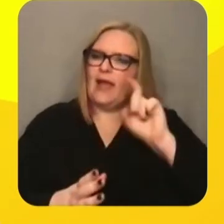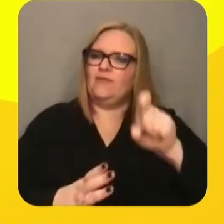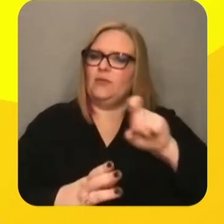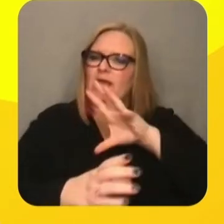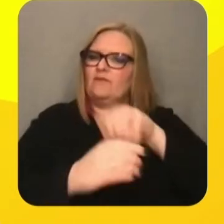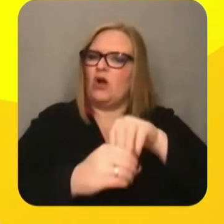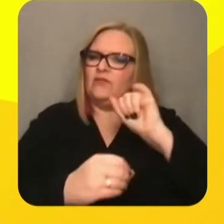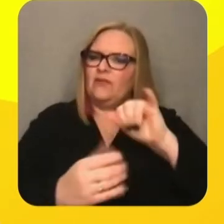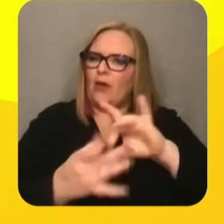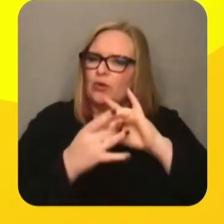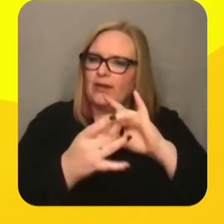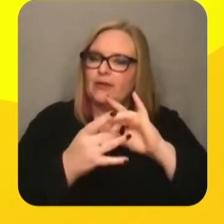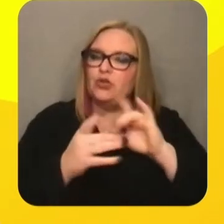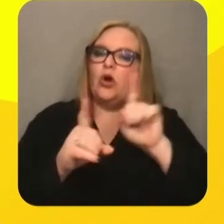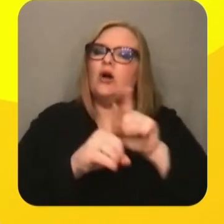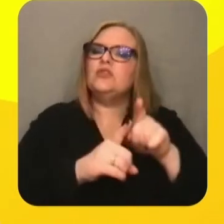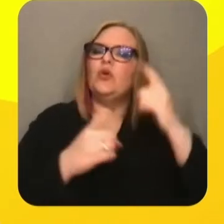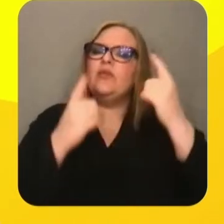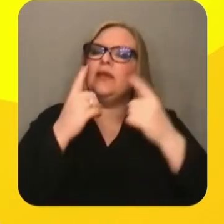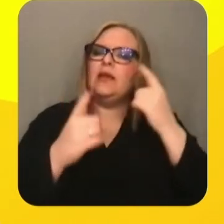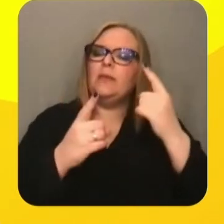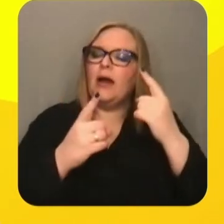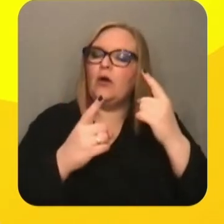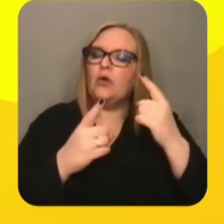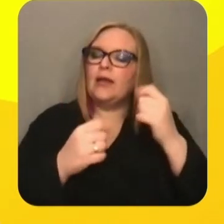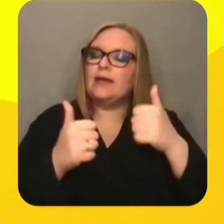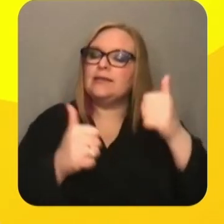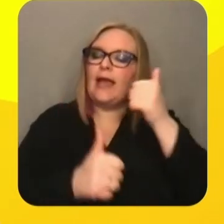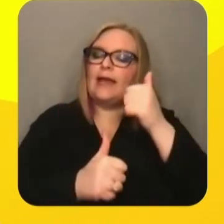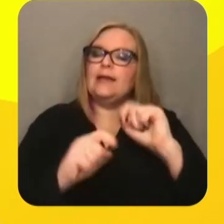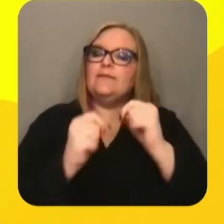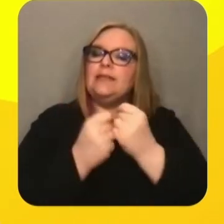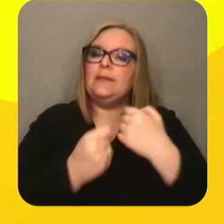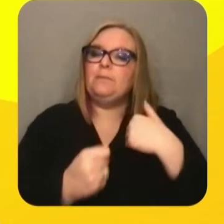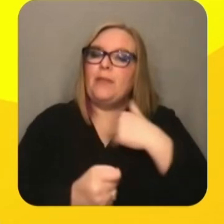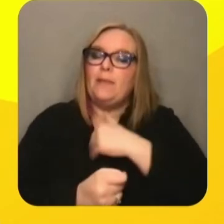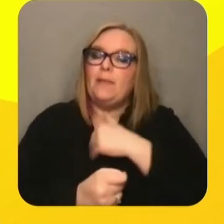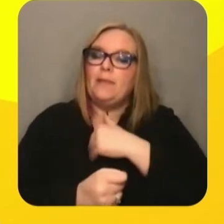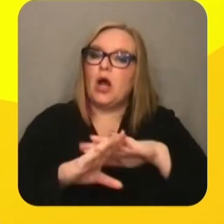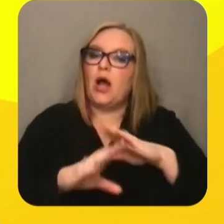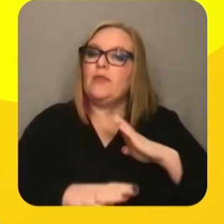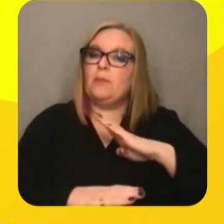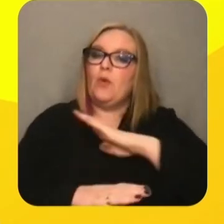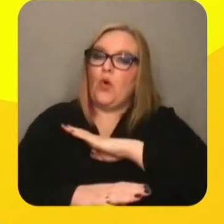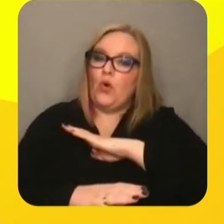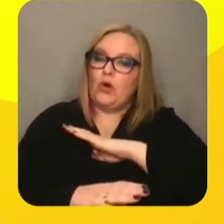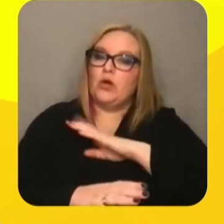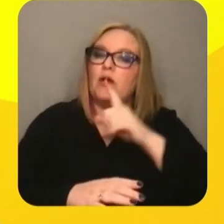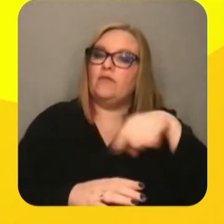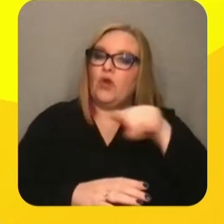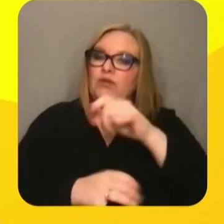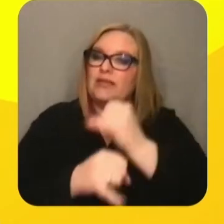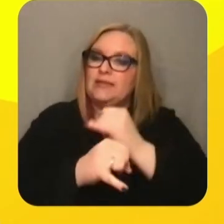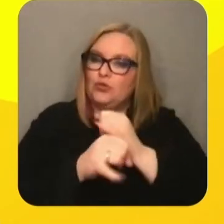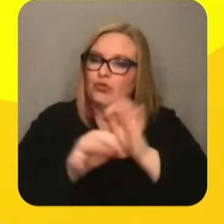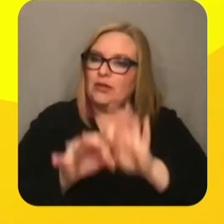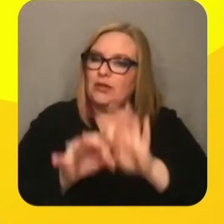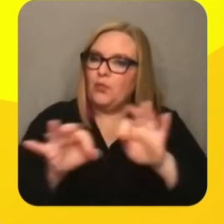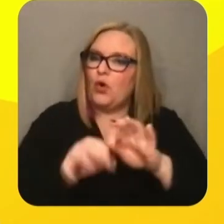And also thinking about placing executive team members on the boards of those institutions that matter to you. So, that was a lot.